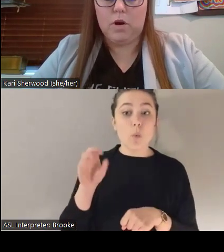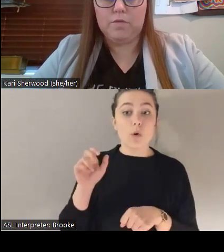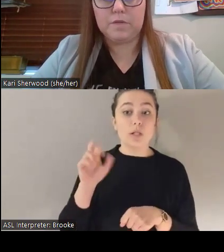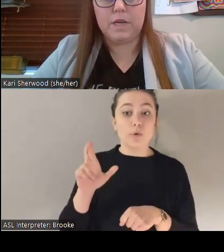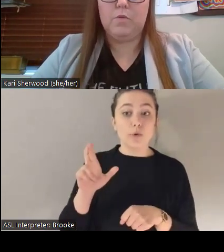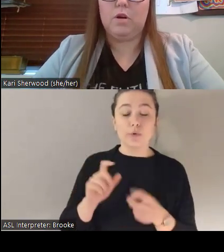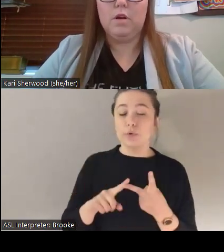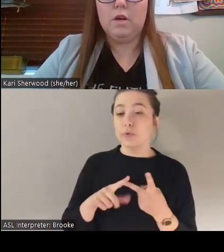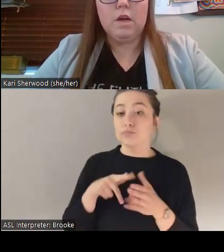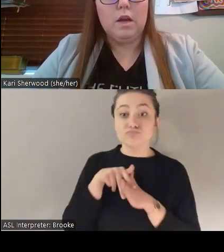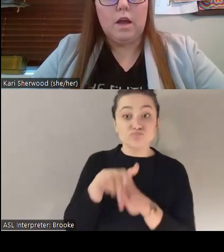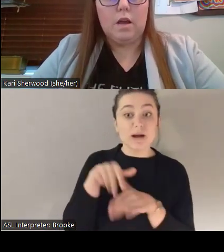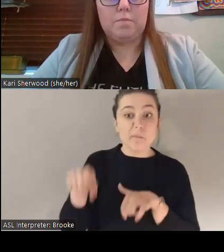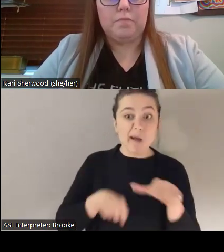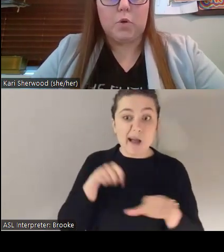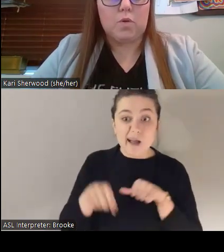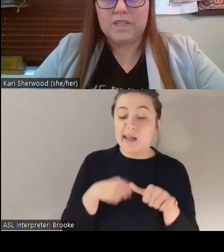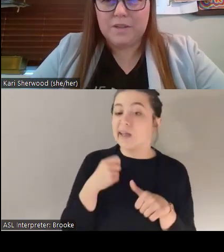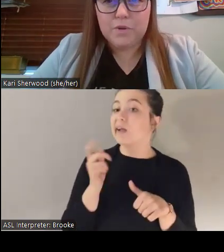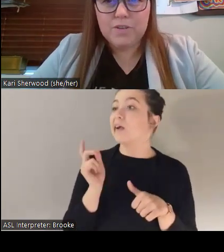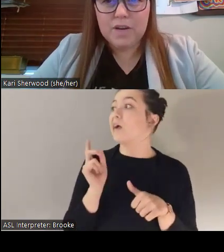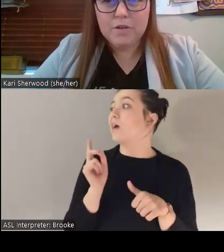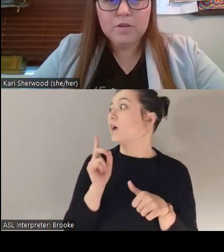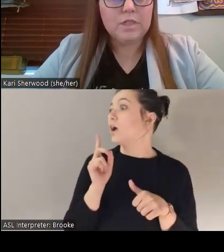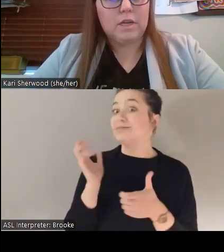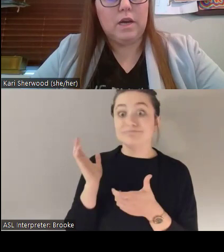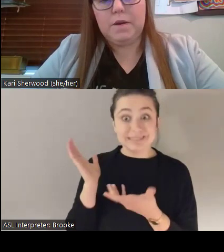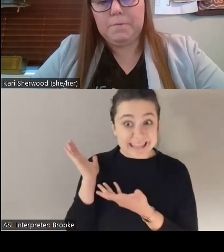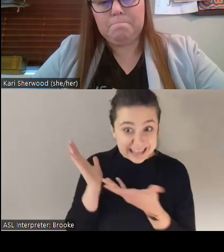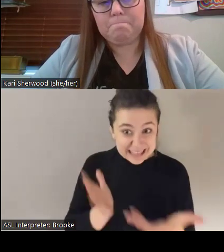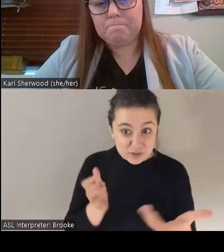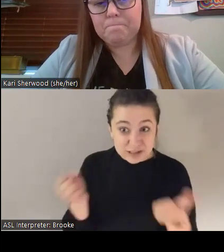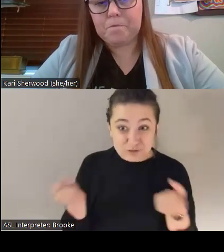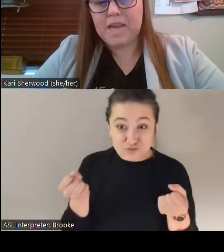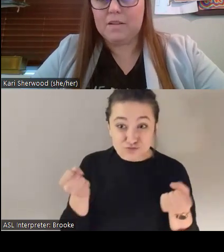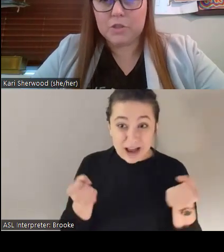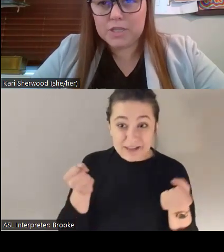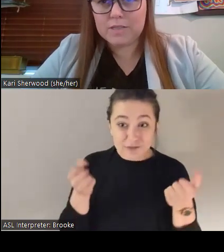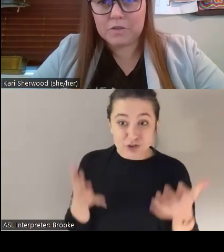off of a sidewalk or delivery drivers. There's just